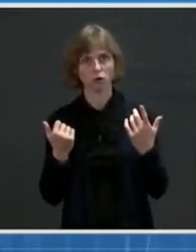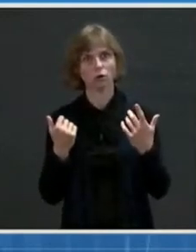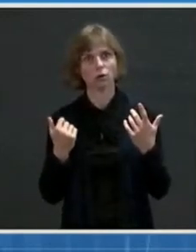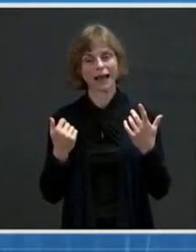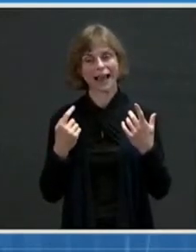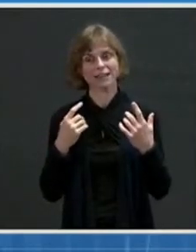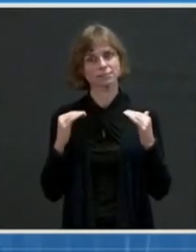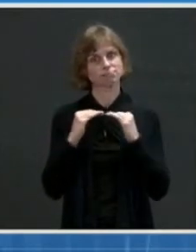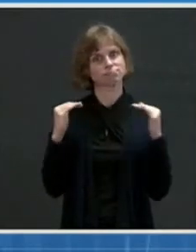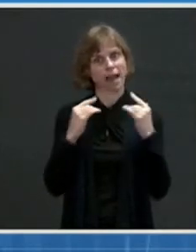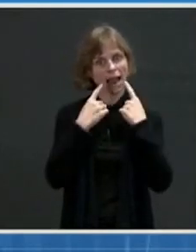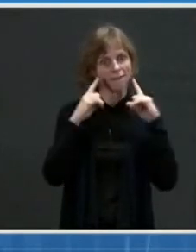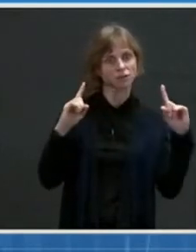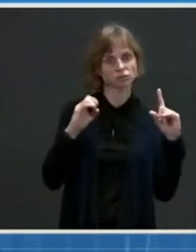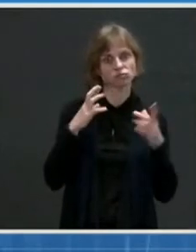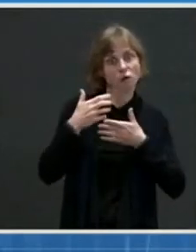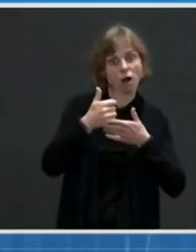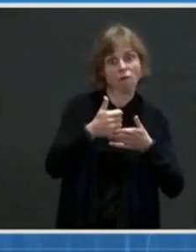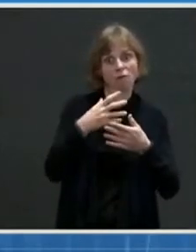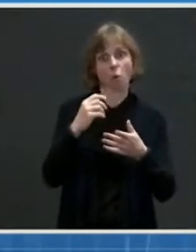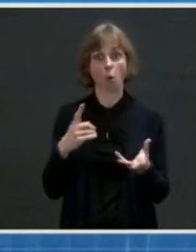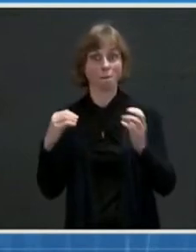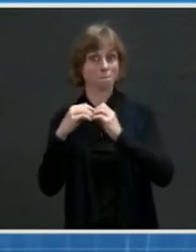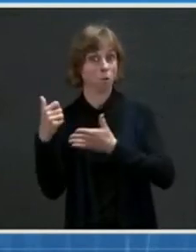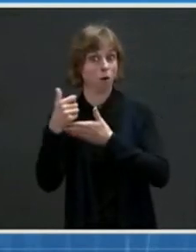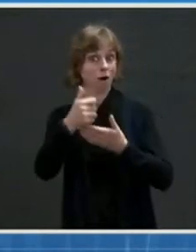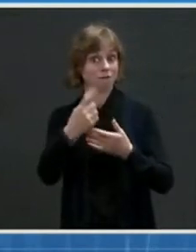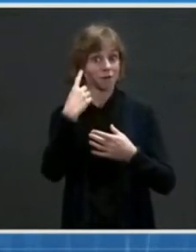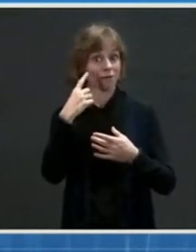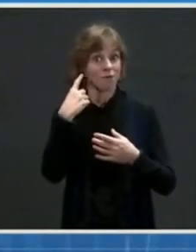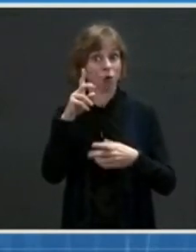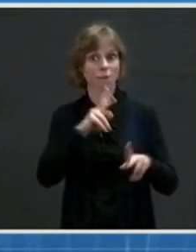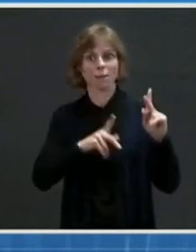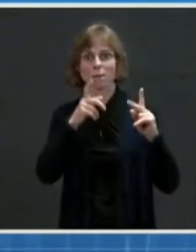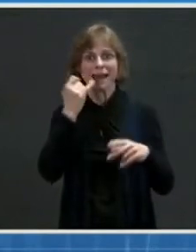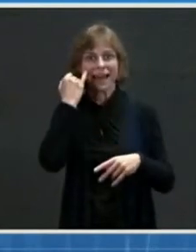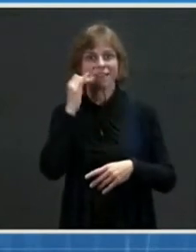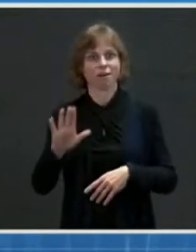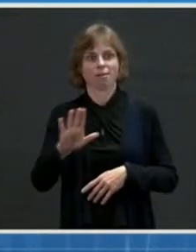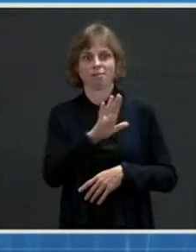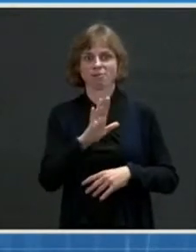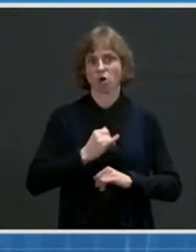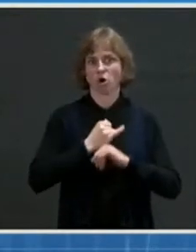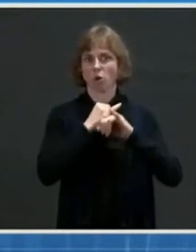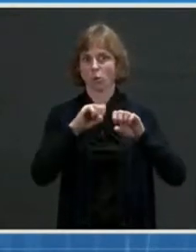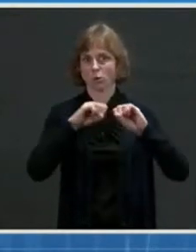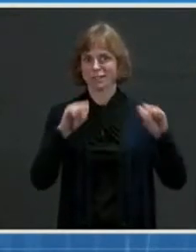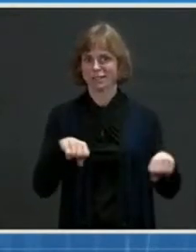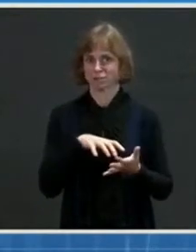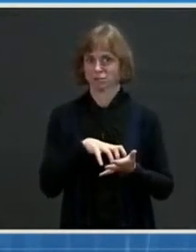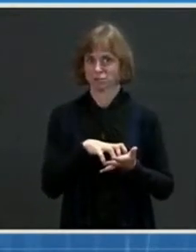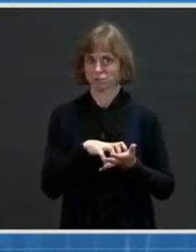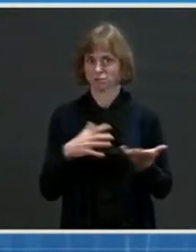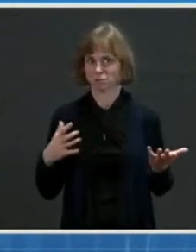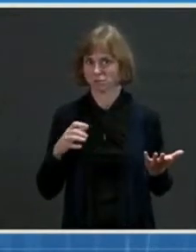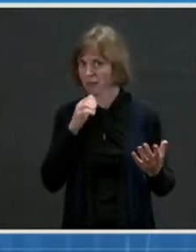THESE ARE AS EFFICIENT AND MORE EFFICIENT IN THOSE INDIVIDUALS